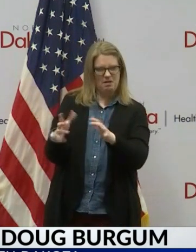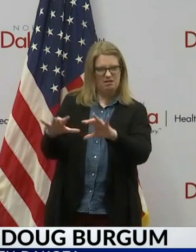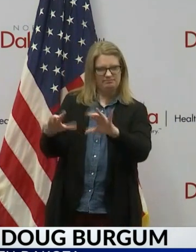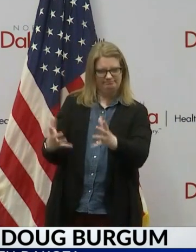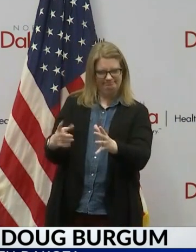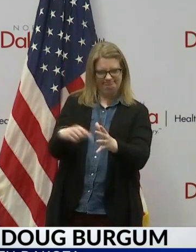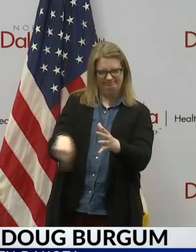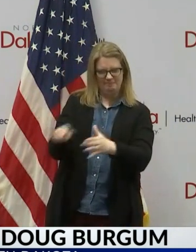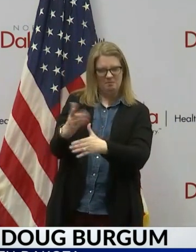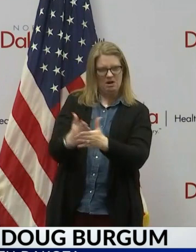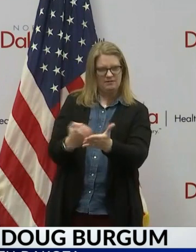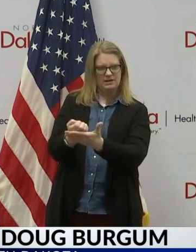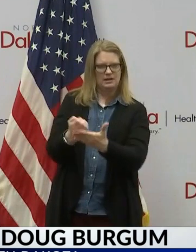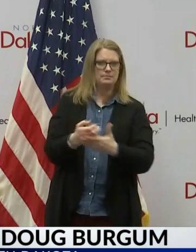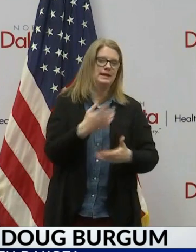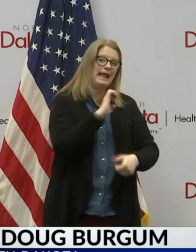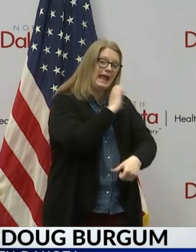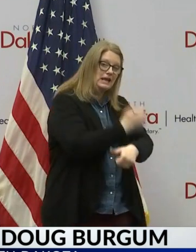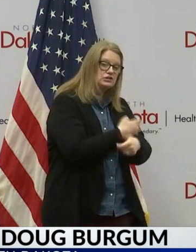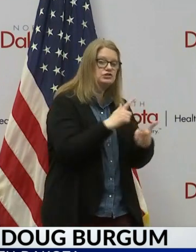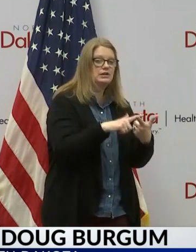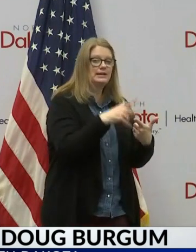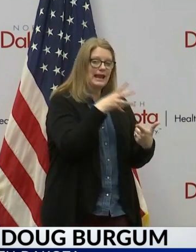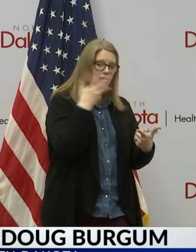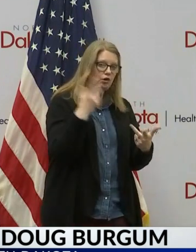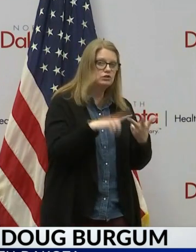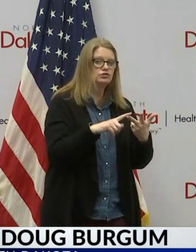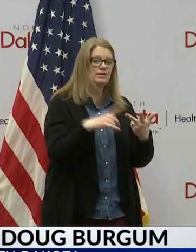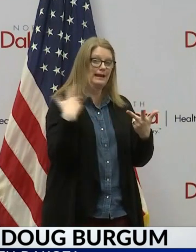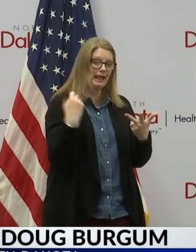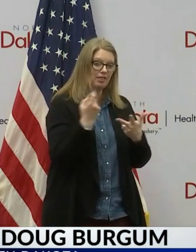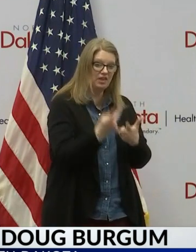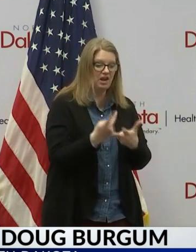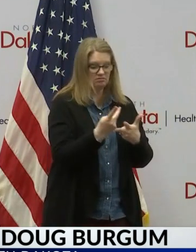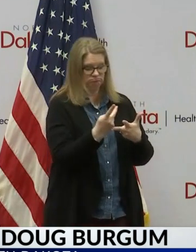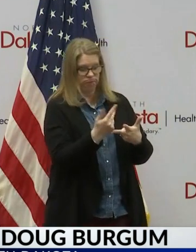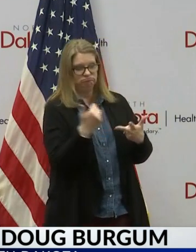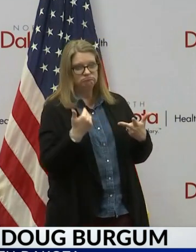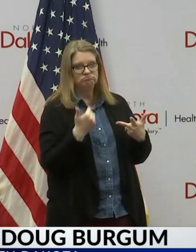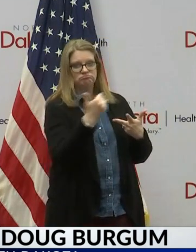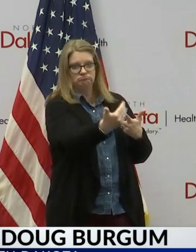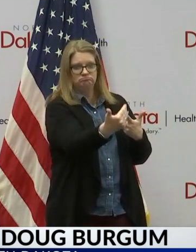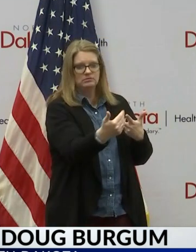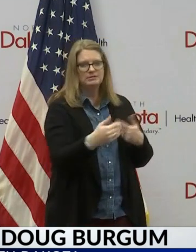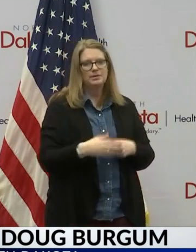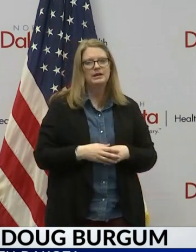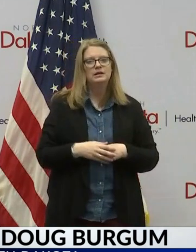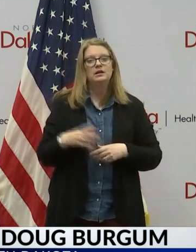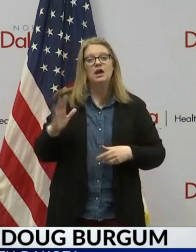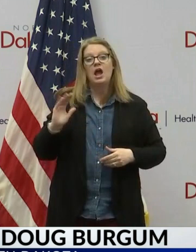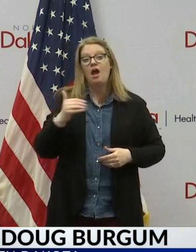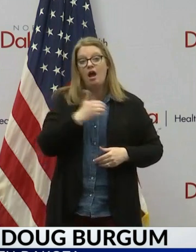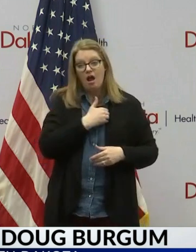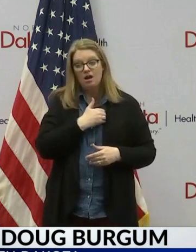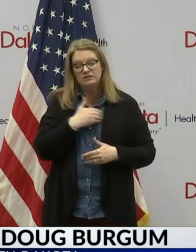AND HAVING A MANDATORY SHUT DOWN PERIOD FOR THAT SMALL PORTION OF OUR ECONOMY BECAUSE AS YOU KNOW, ENERGY,